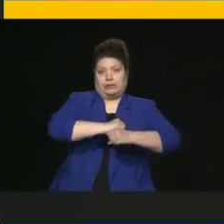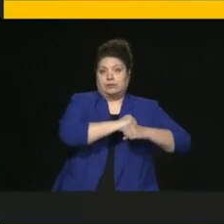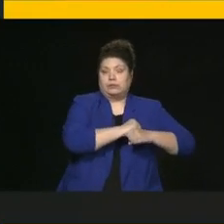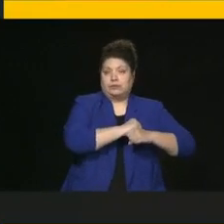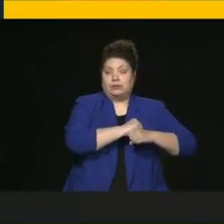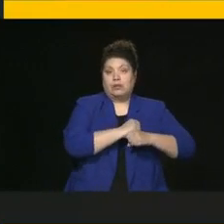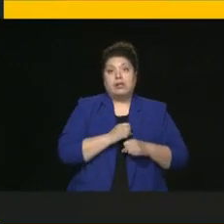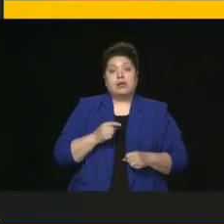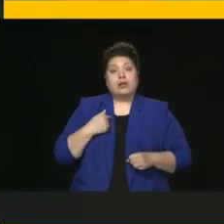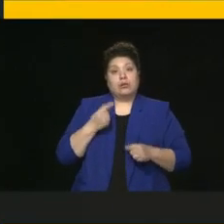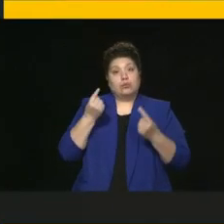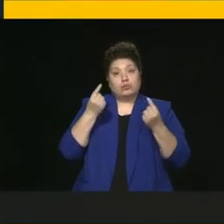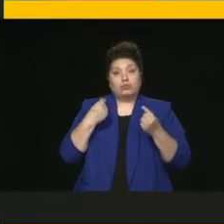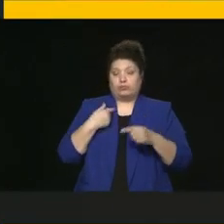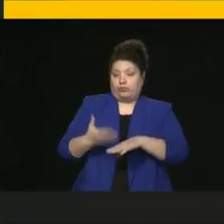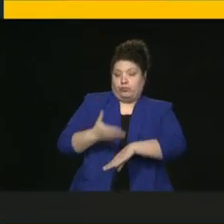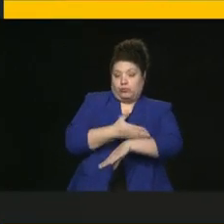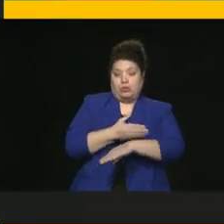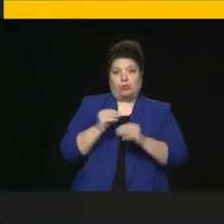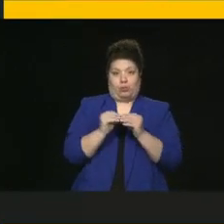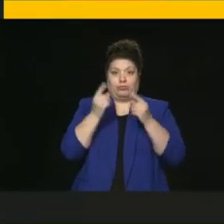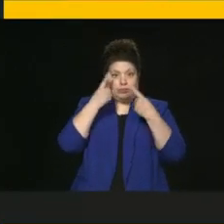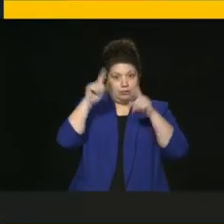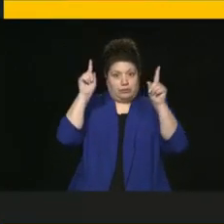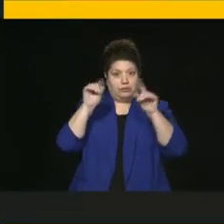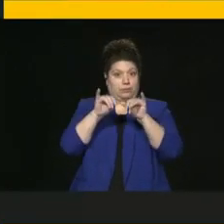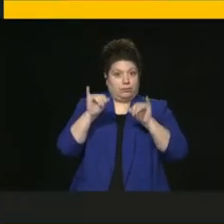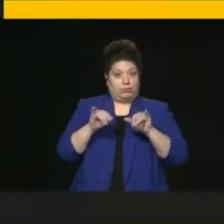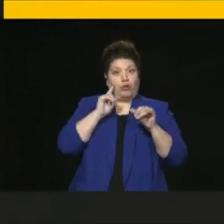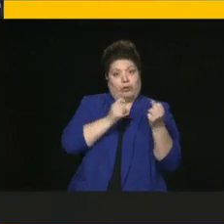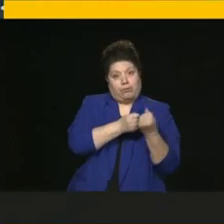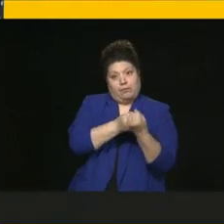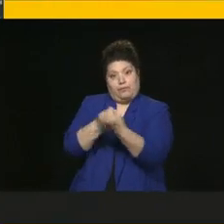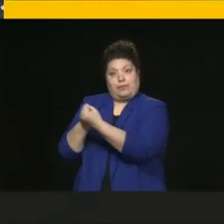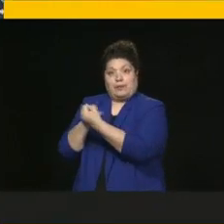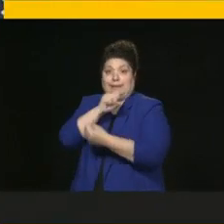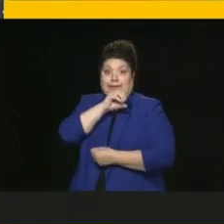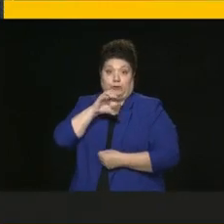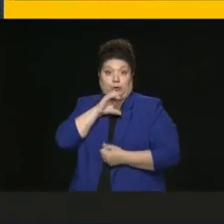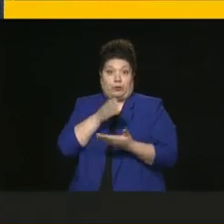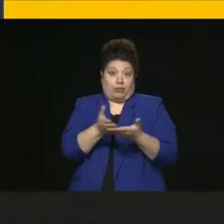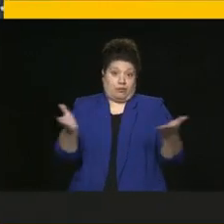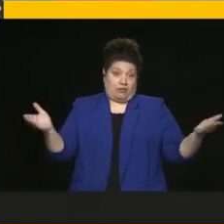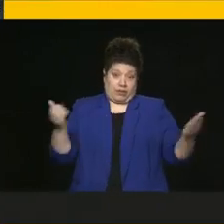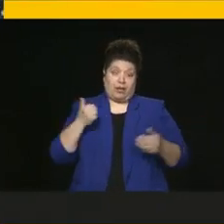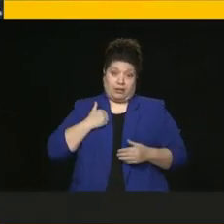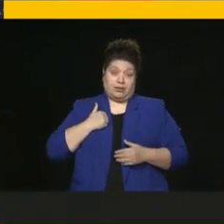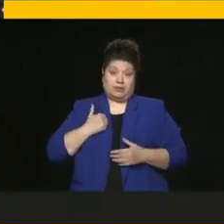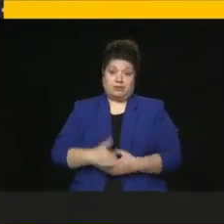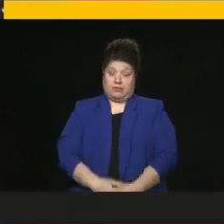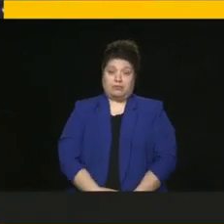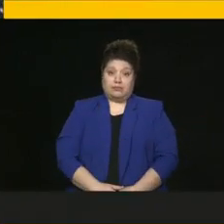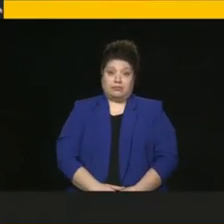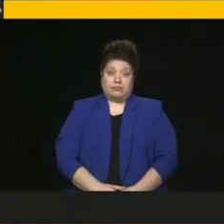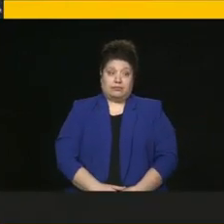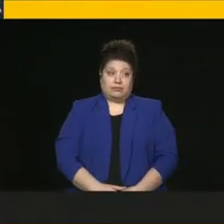THEN SECONDLY, HOW WE WORK TOGETHER TO BUILD UP A MUCH MORE